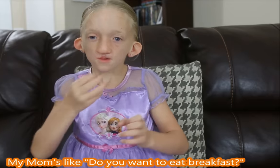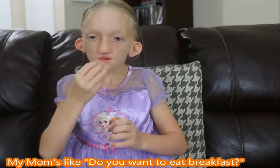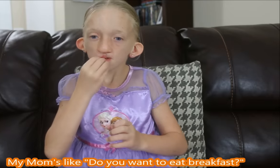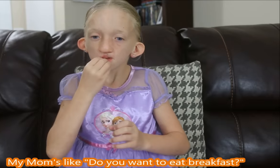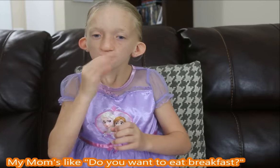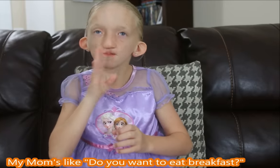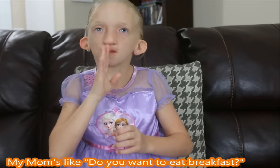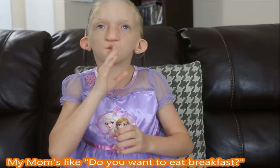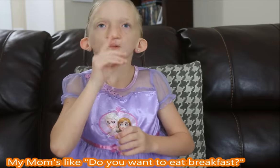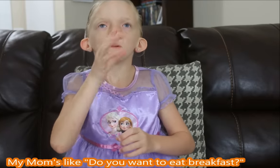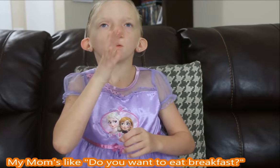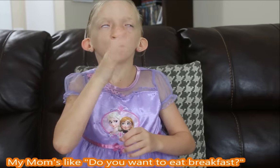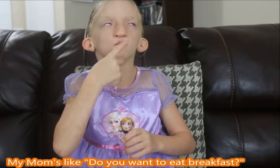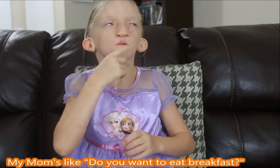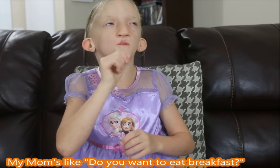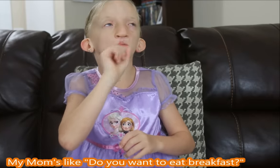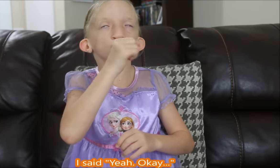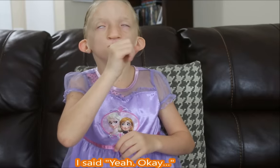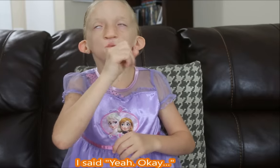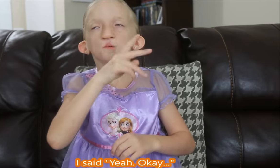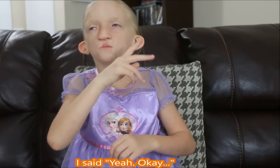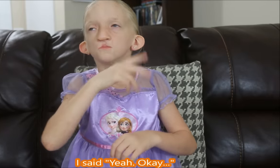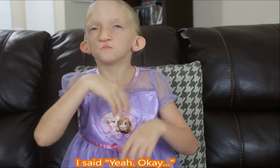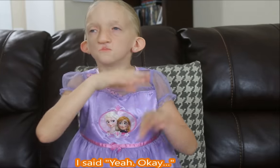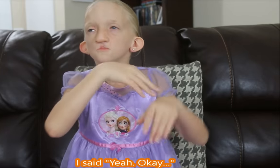you want to be